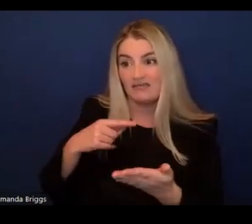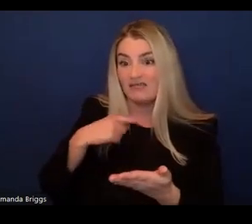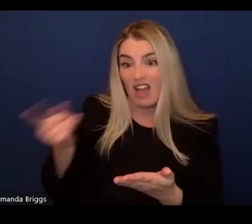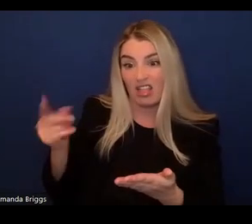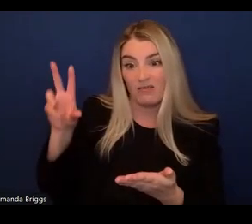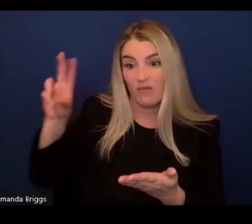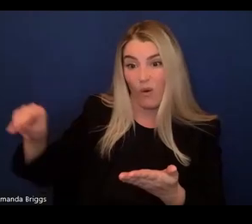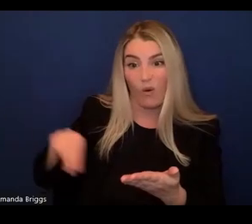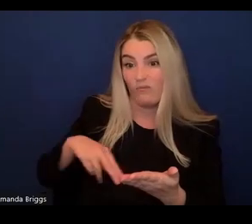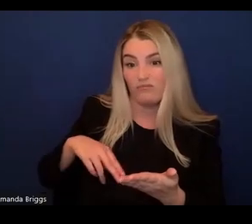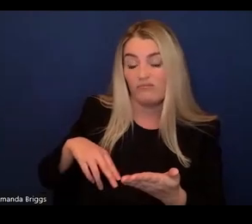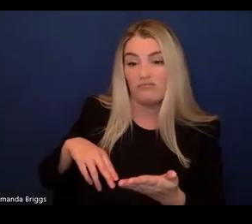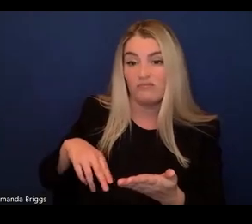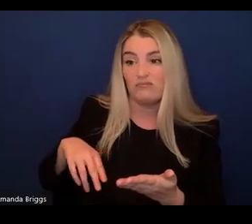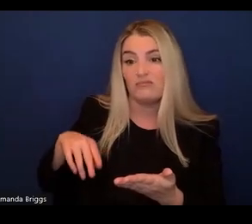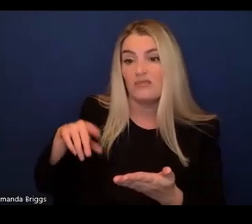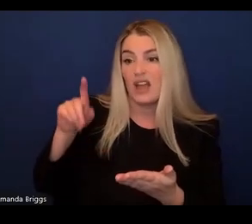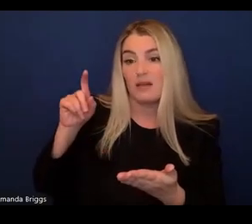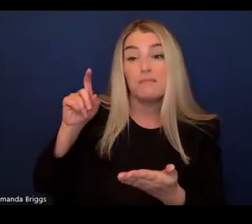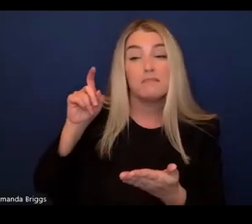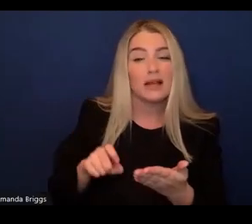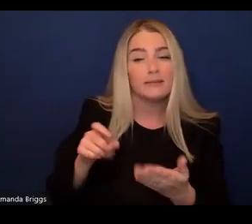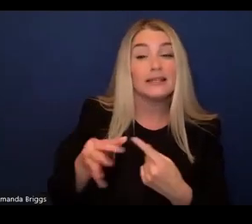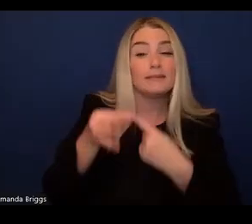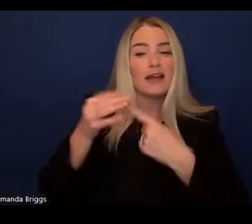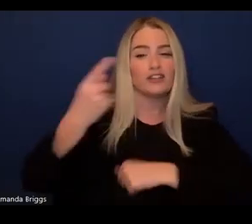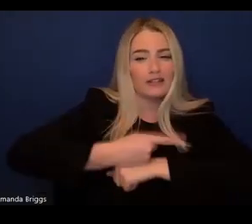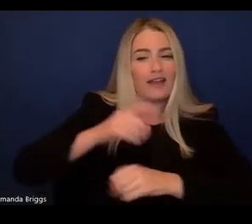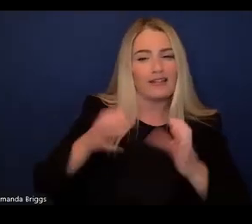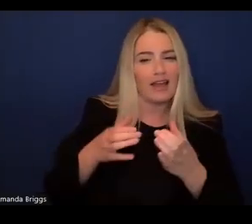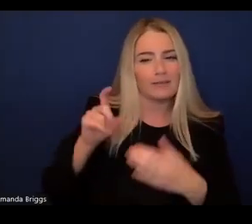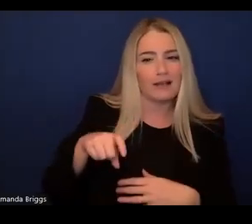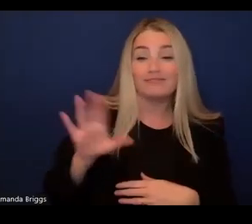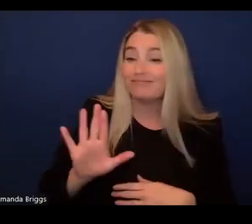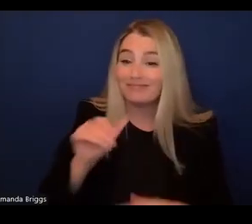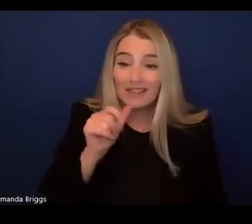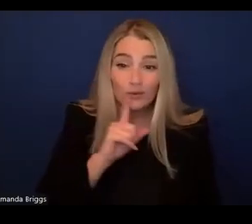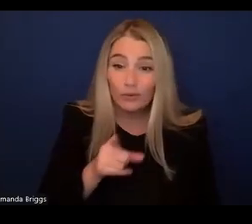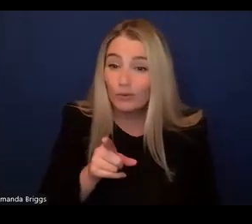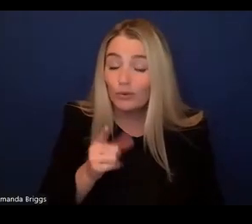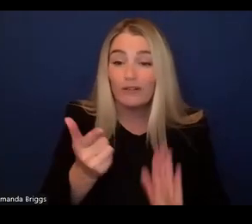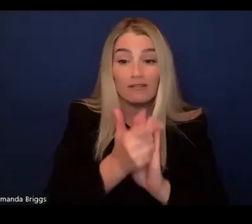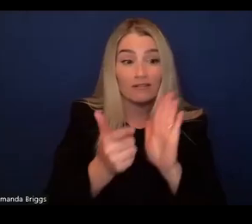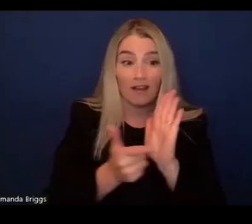That they have to be in that in a Special Day Class. That's not sure what the law is.